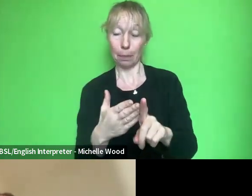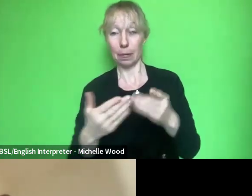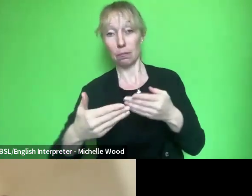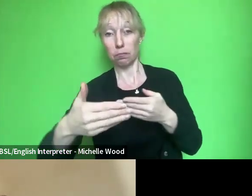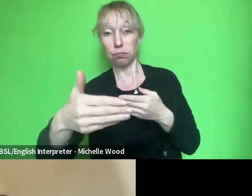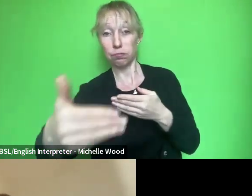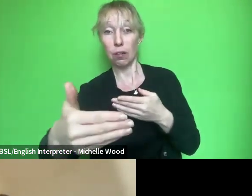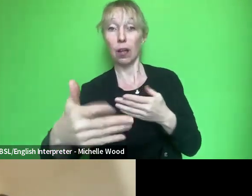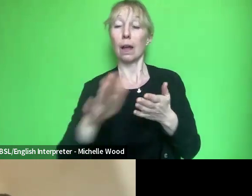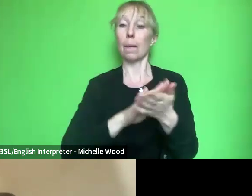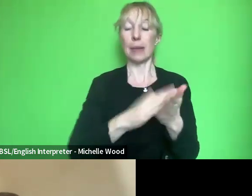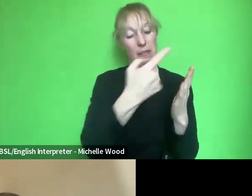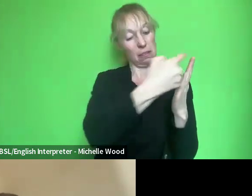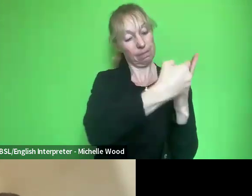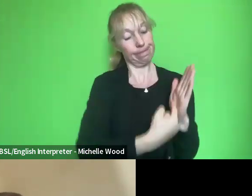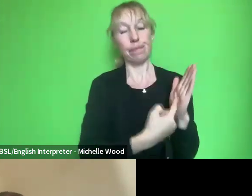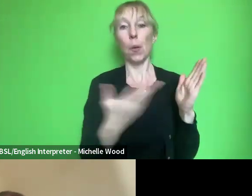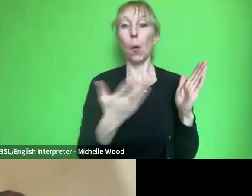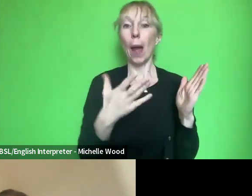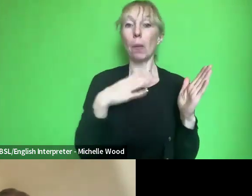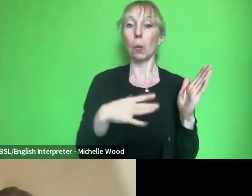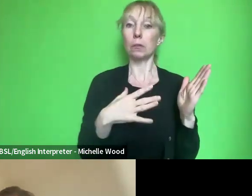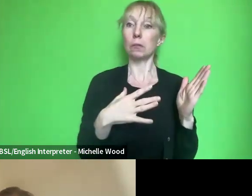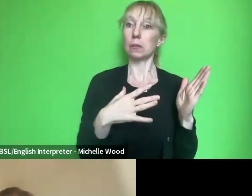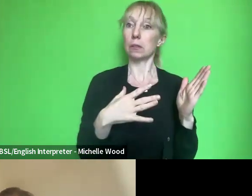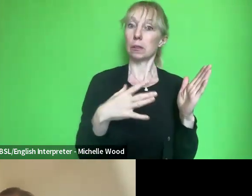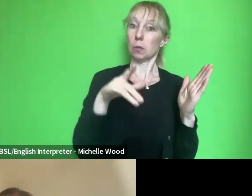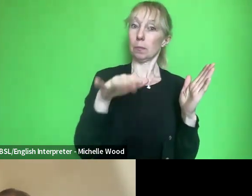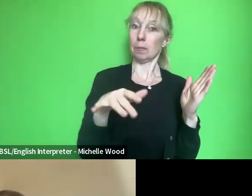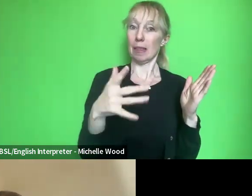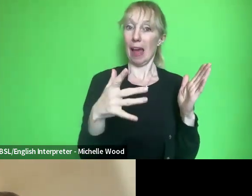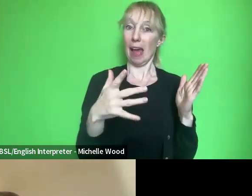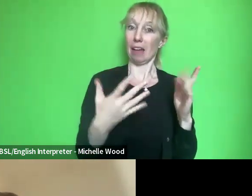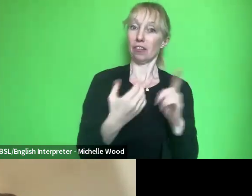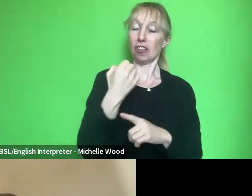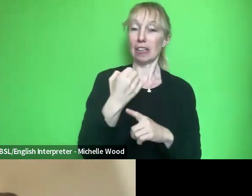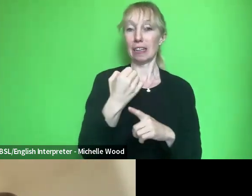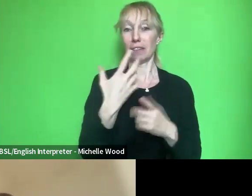where we want to be by 2030 in terms of transparency, in terms of diverse representation,